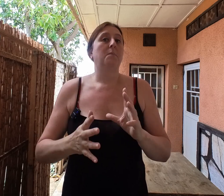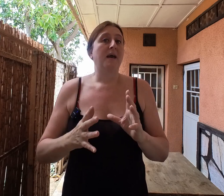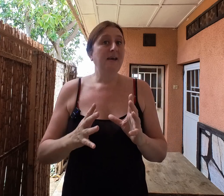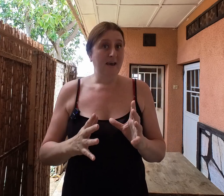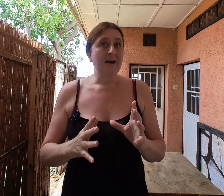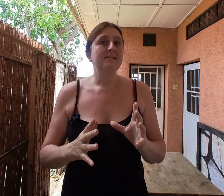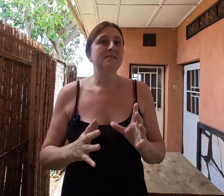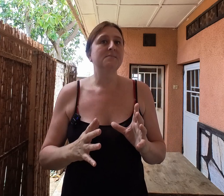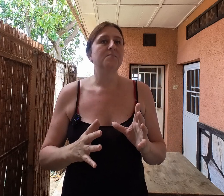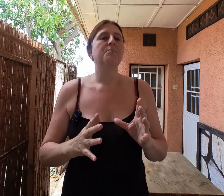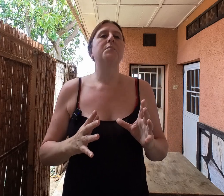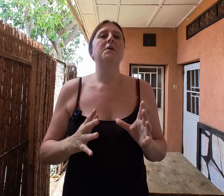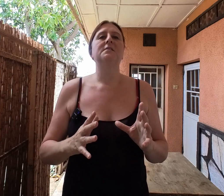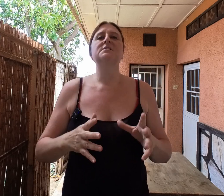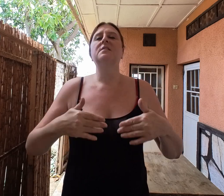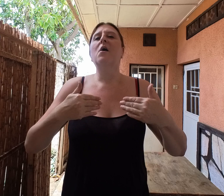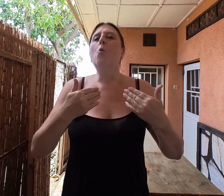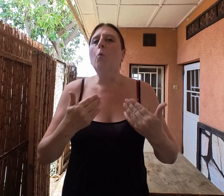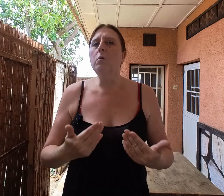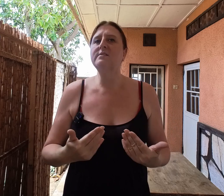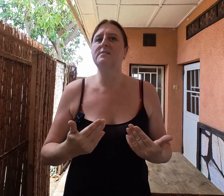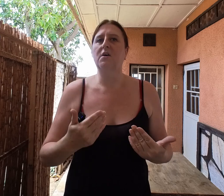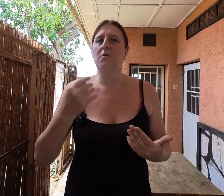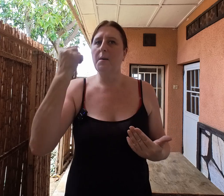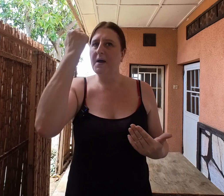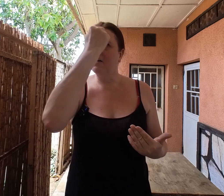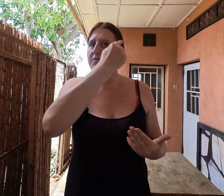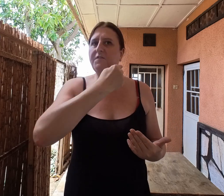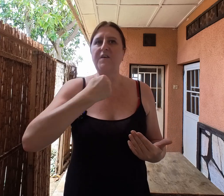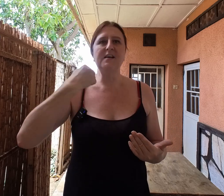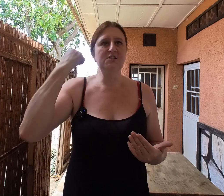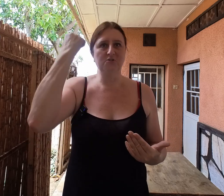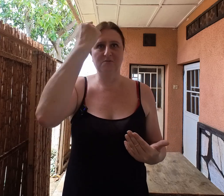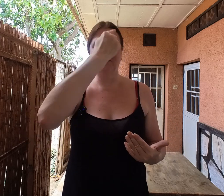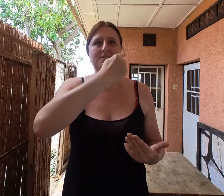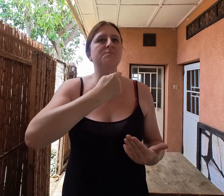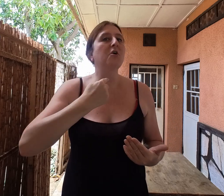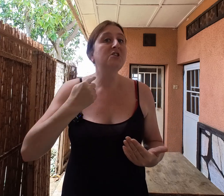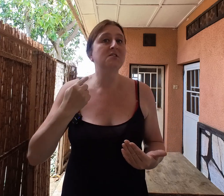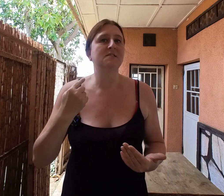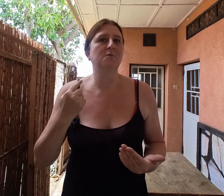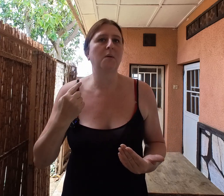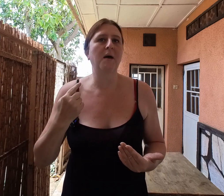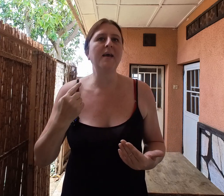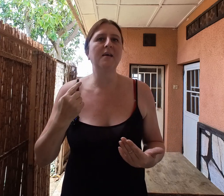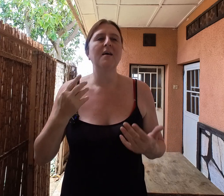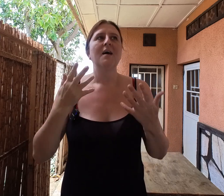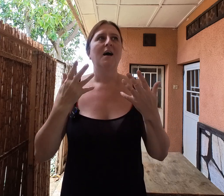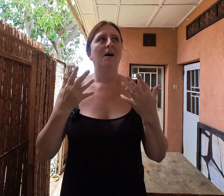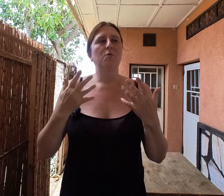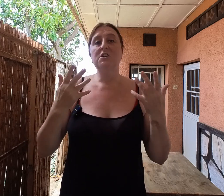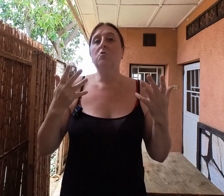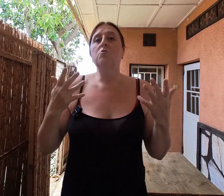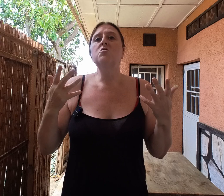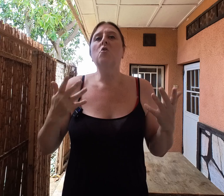that we make, yes, but but they're also about the facial expressions that we make, which are called